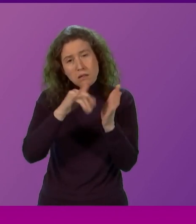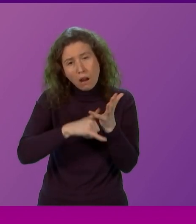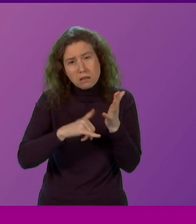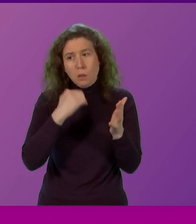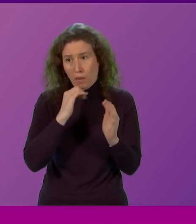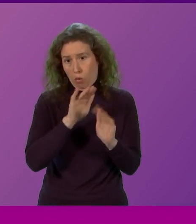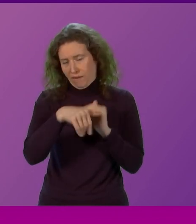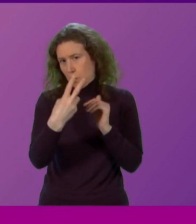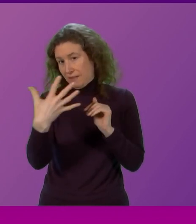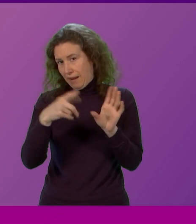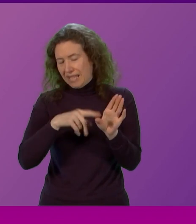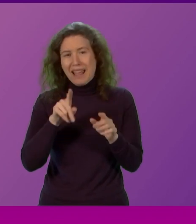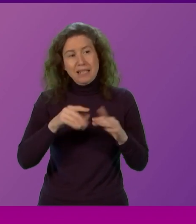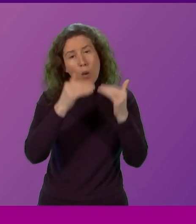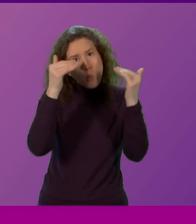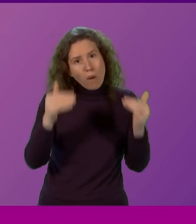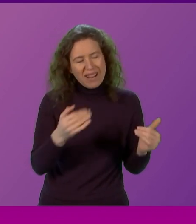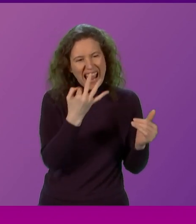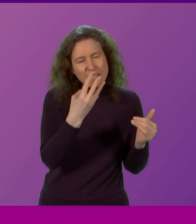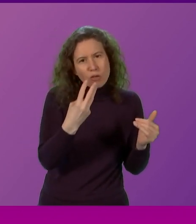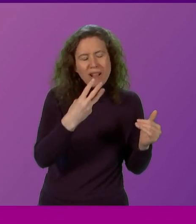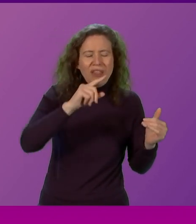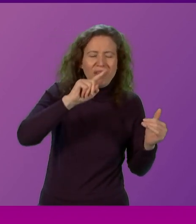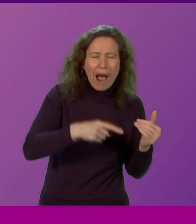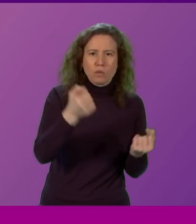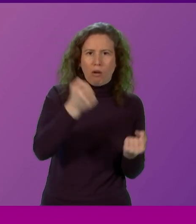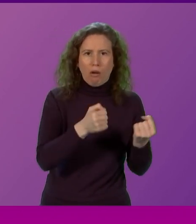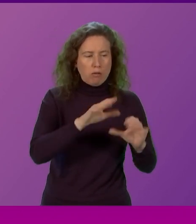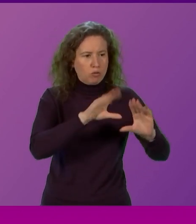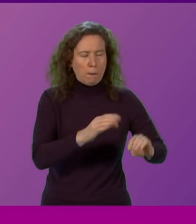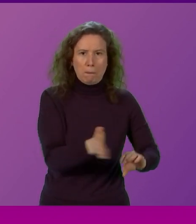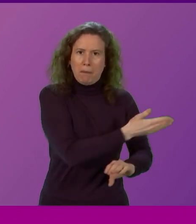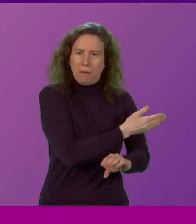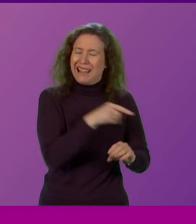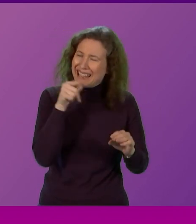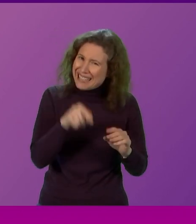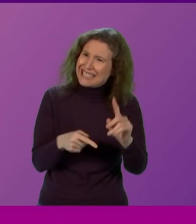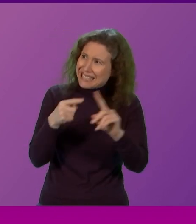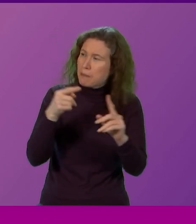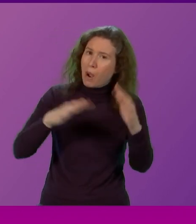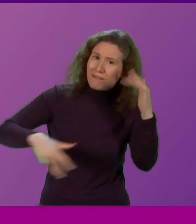which is the equivalent of taking 83,000 cars off the road. This is about the environment.